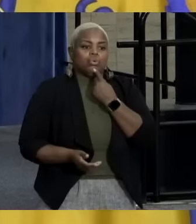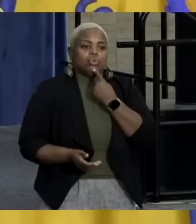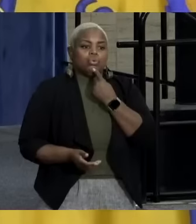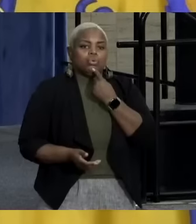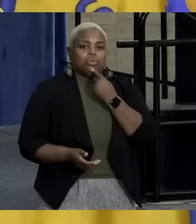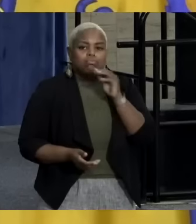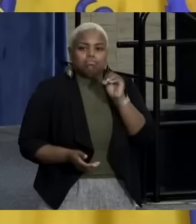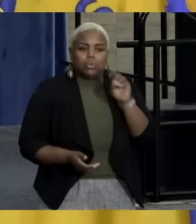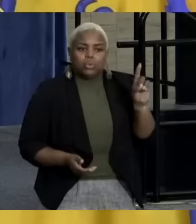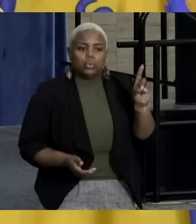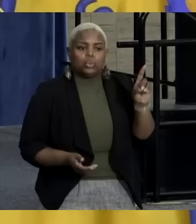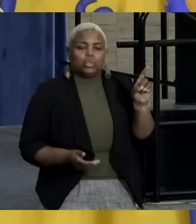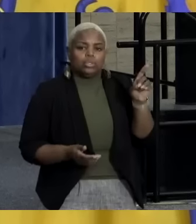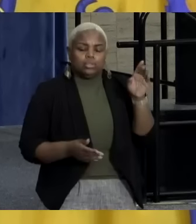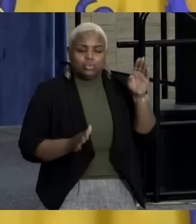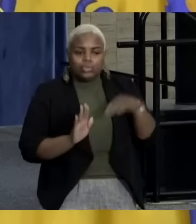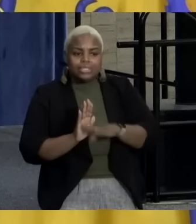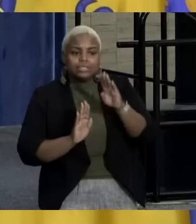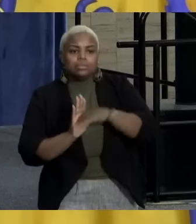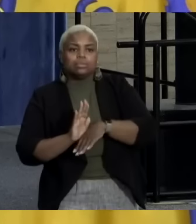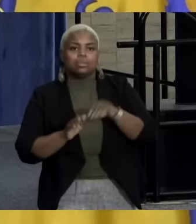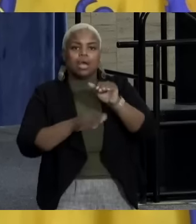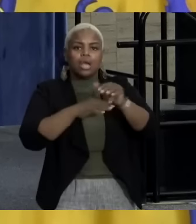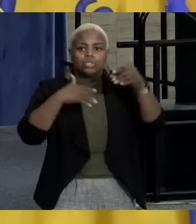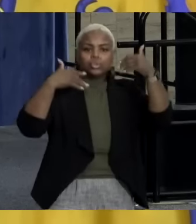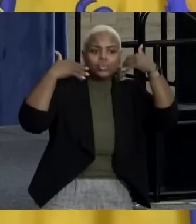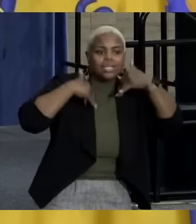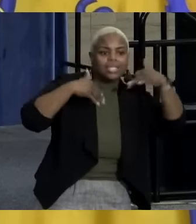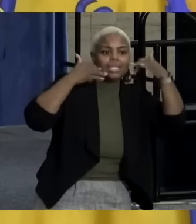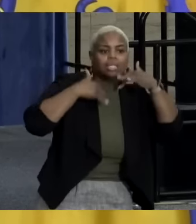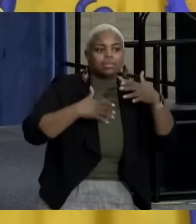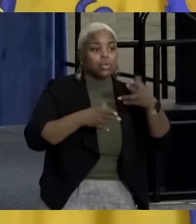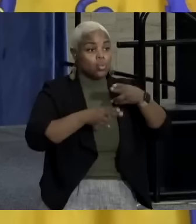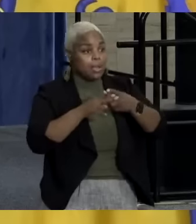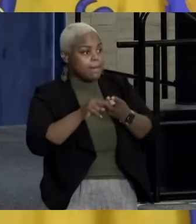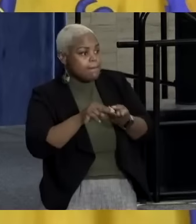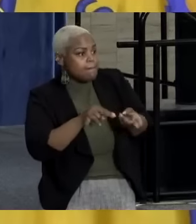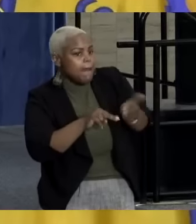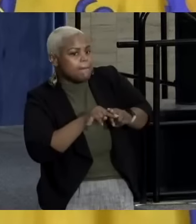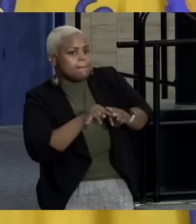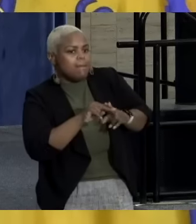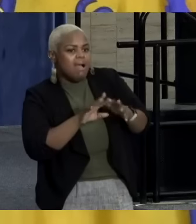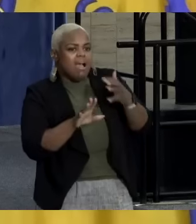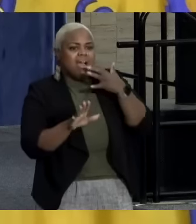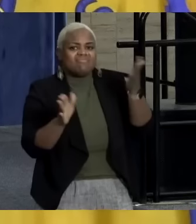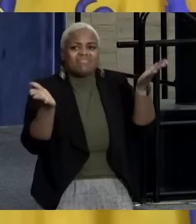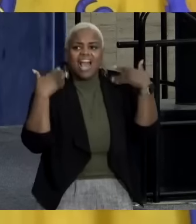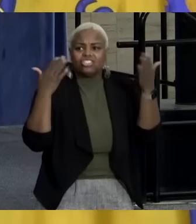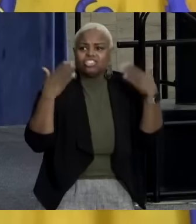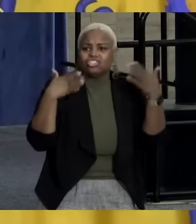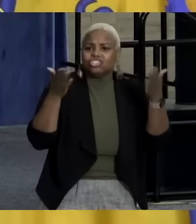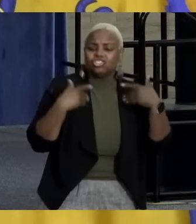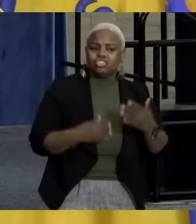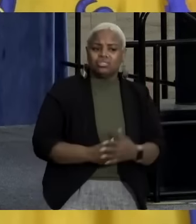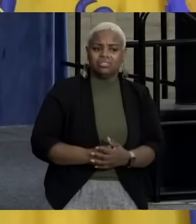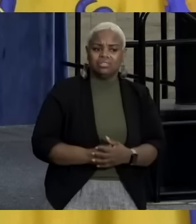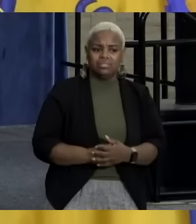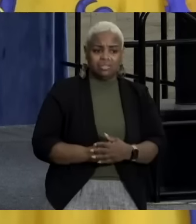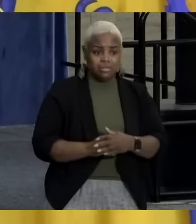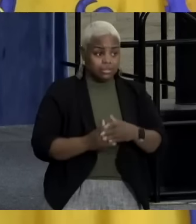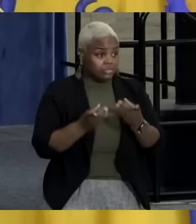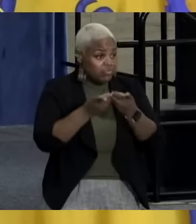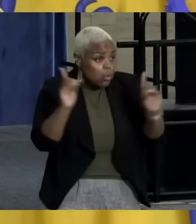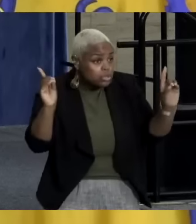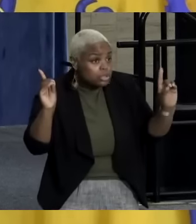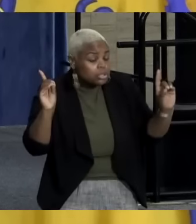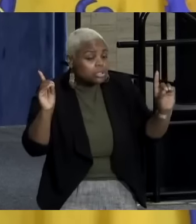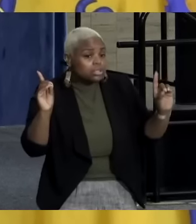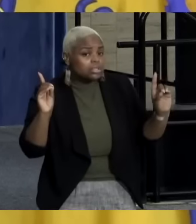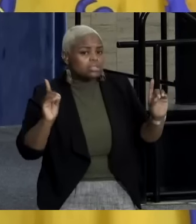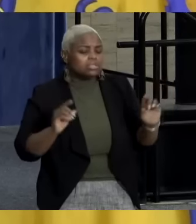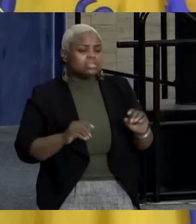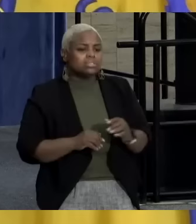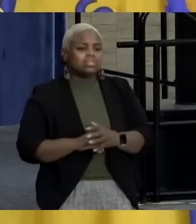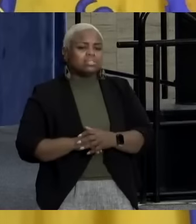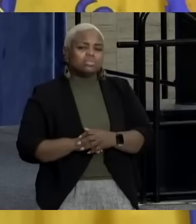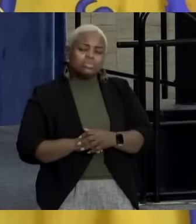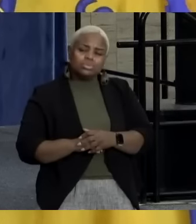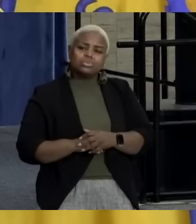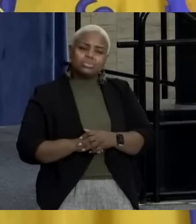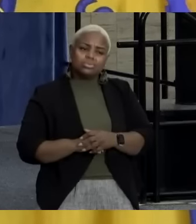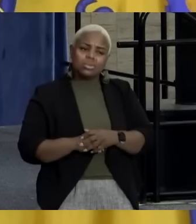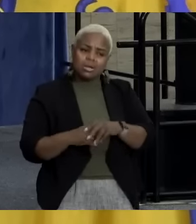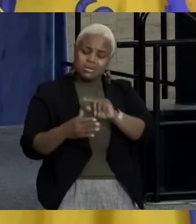weight gain, hot flashes, divorce. By a large body of evidence, there are now recognized to